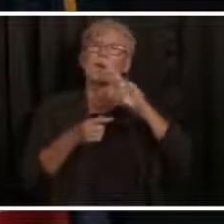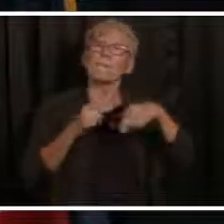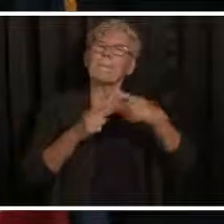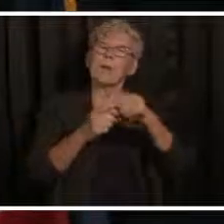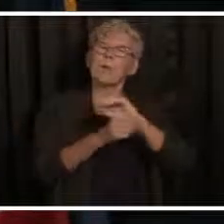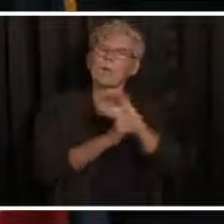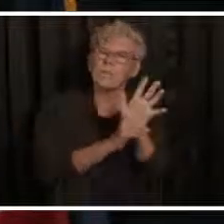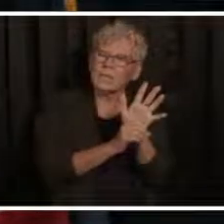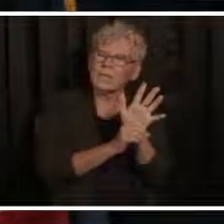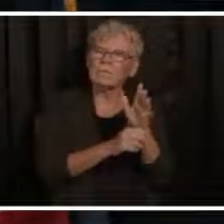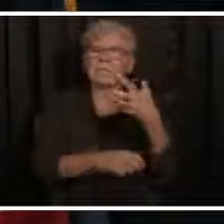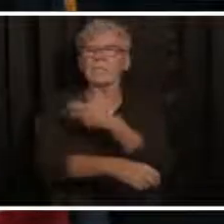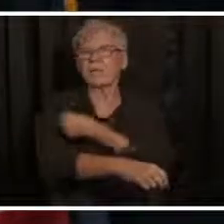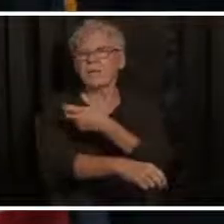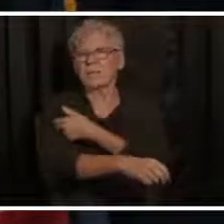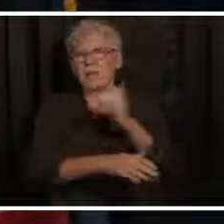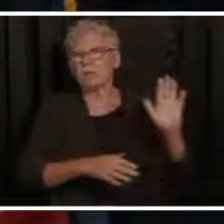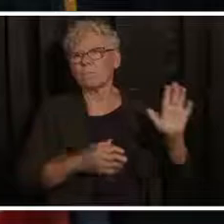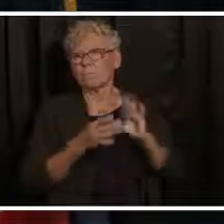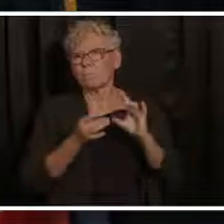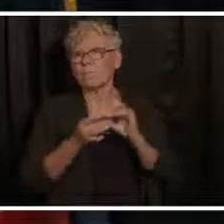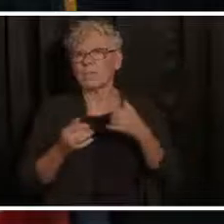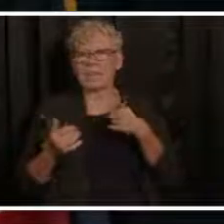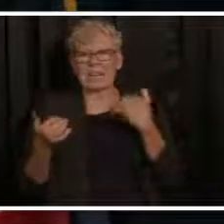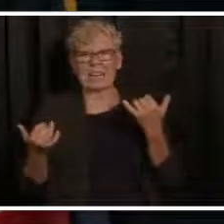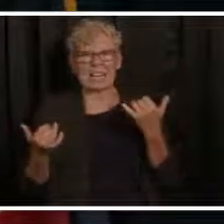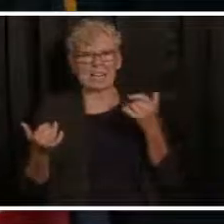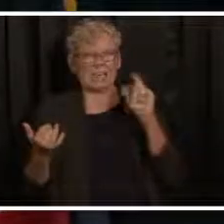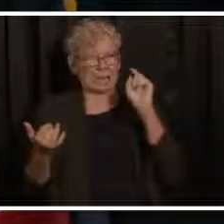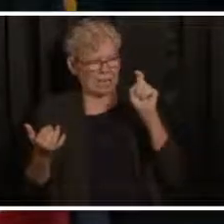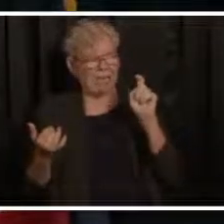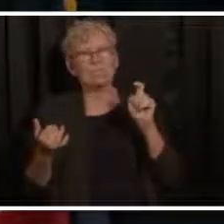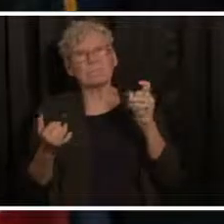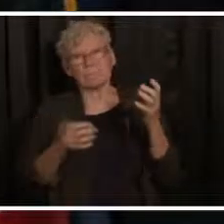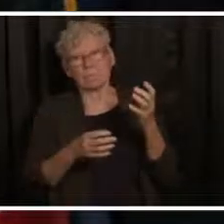to do so and we need to do so and we are leaving no stone